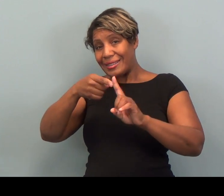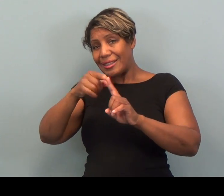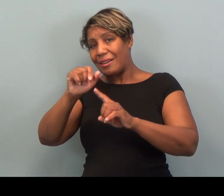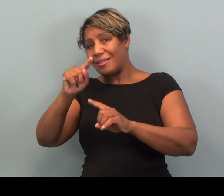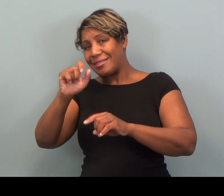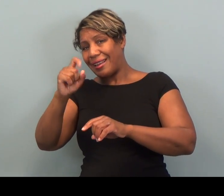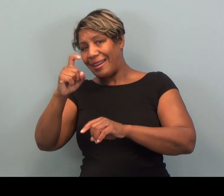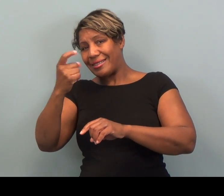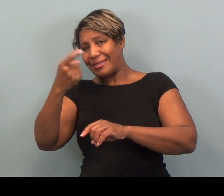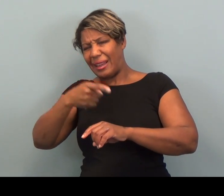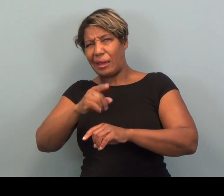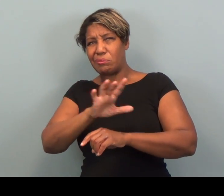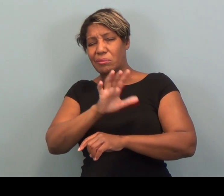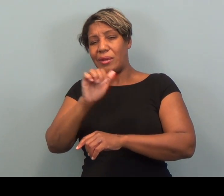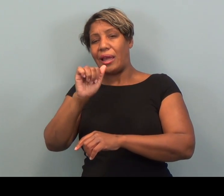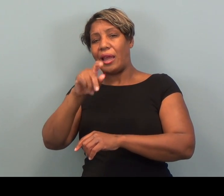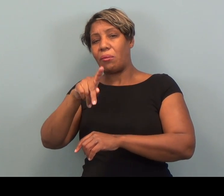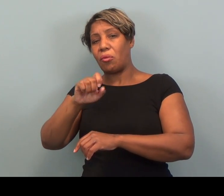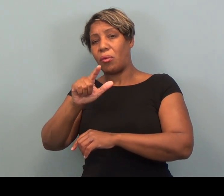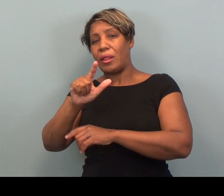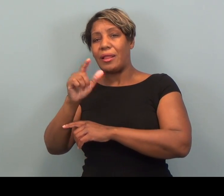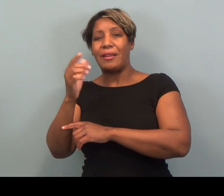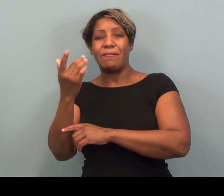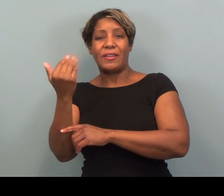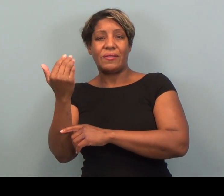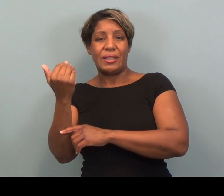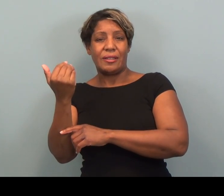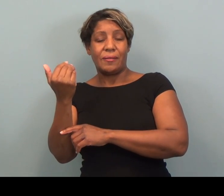You know, usually April 15th.